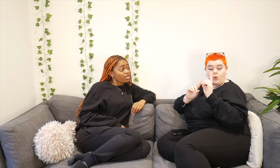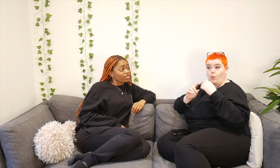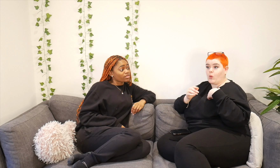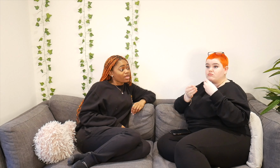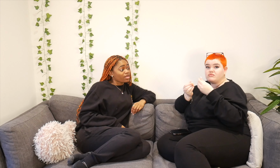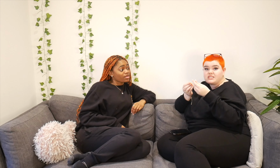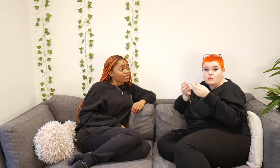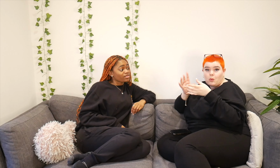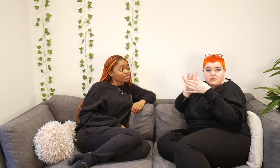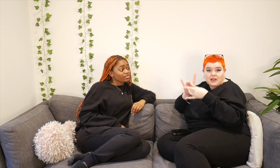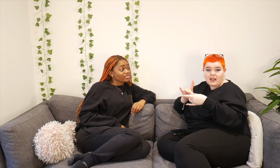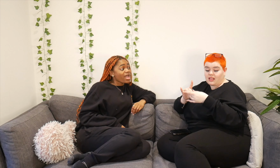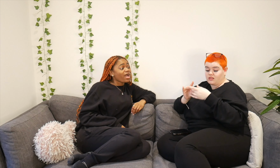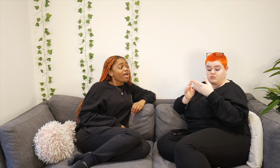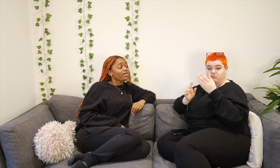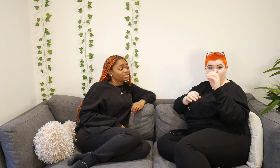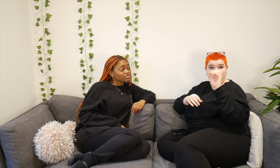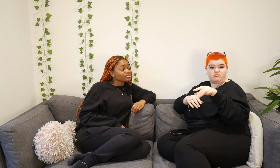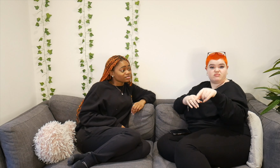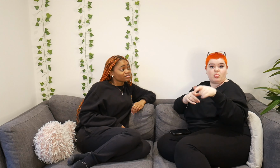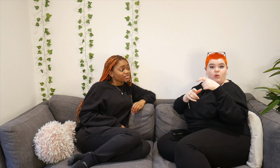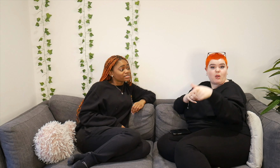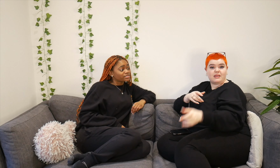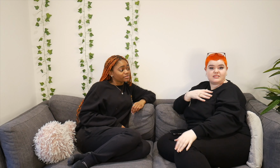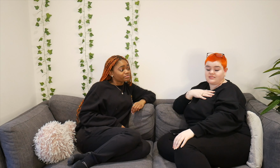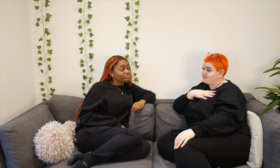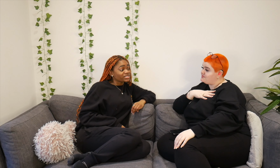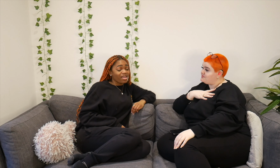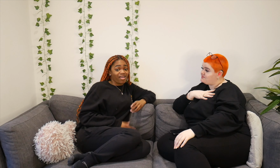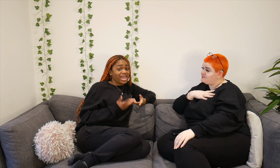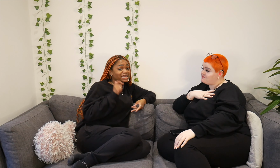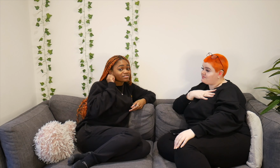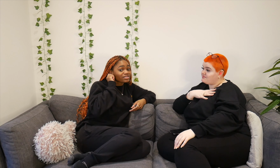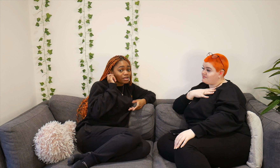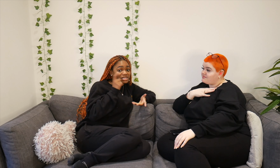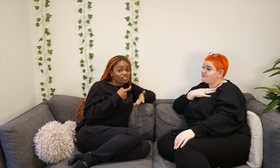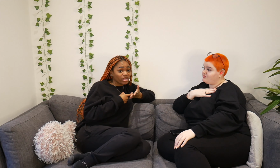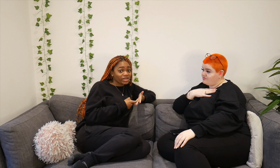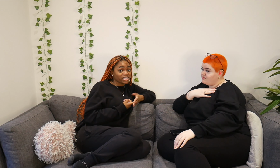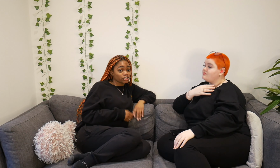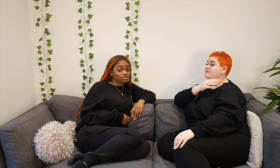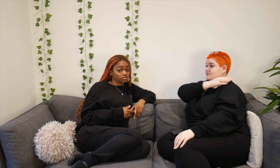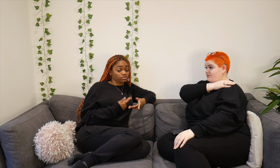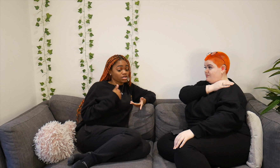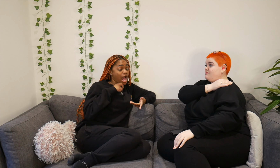advice (yes) or guidance (yeah) or links or resources put them in the comments. Yes! Any tips or recommendations.